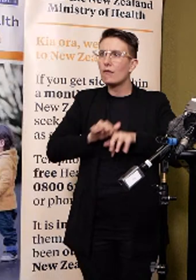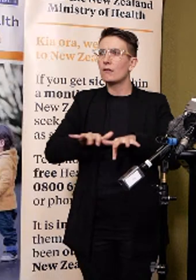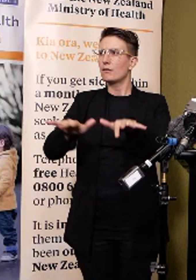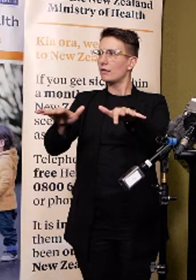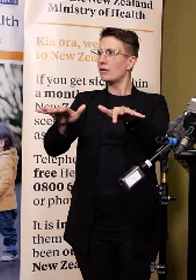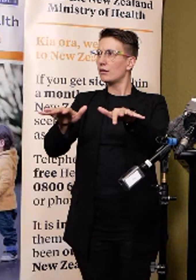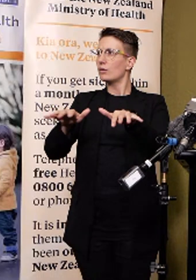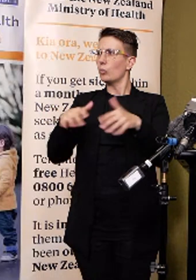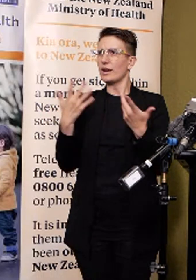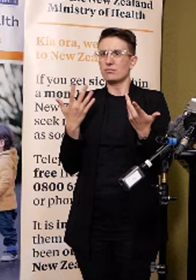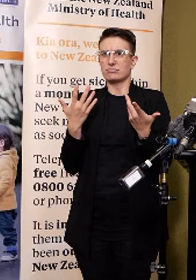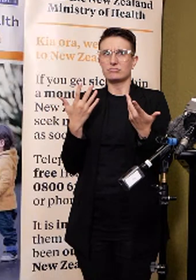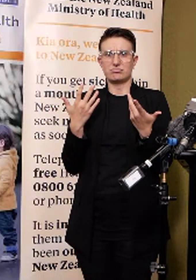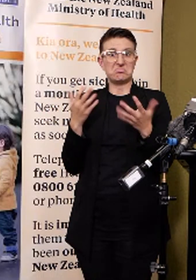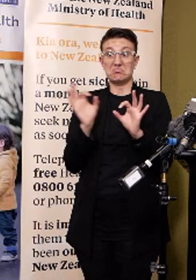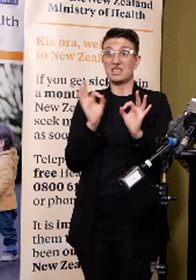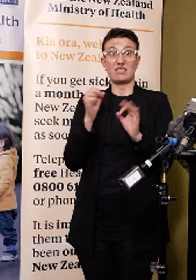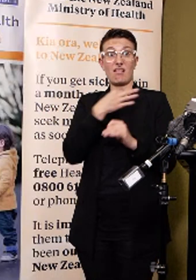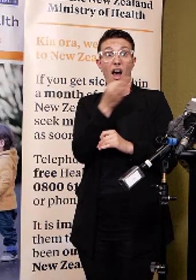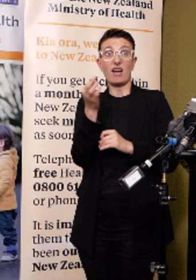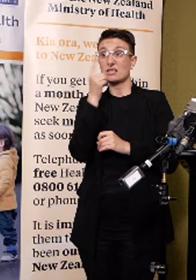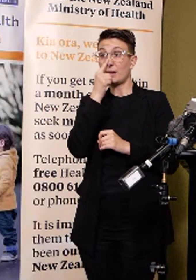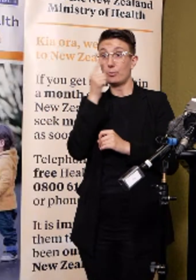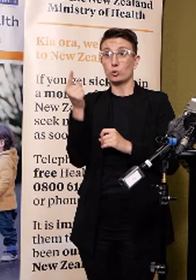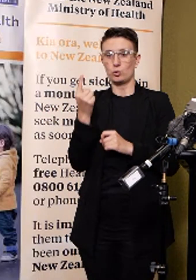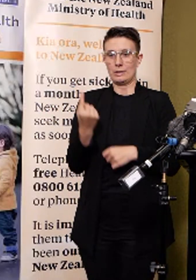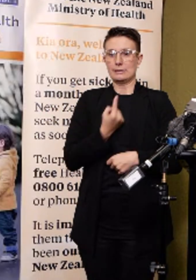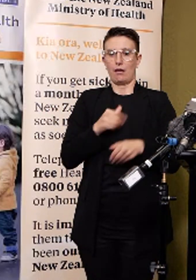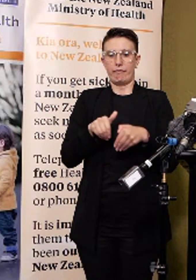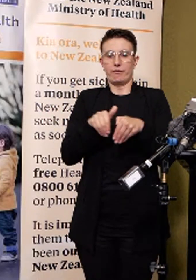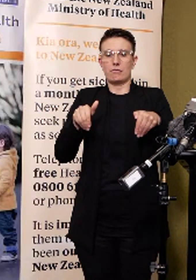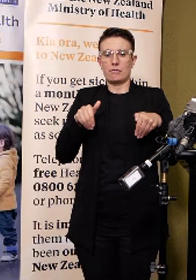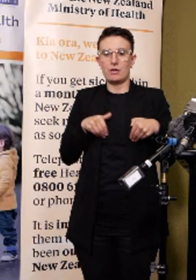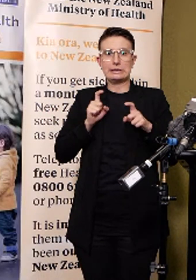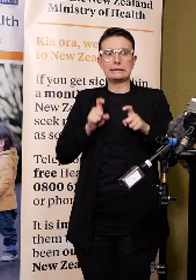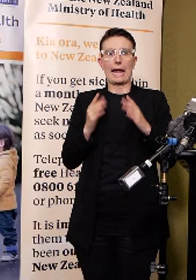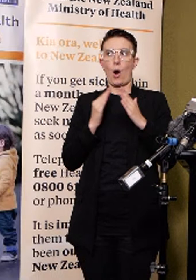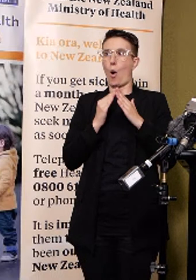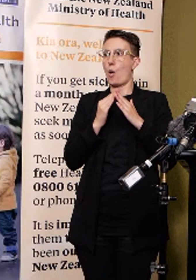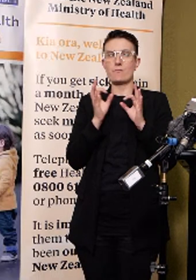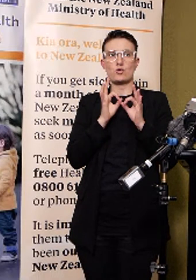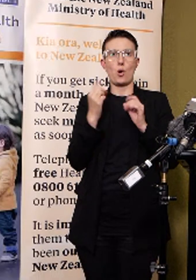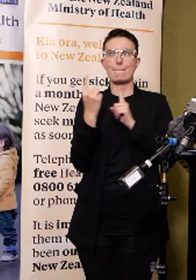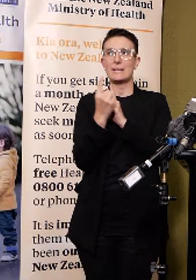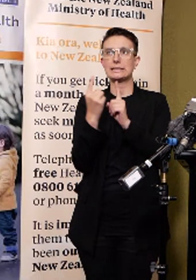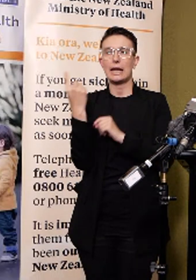to self isolate for 14 days. But the sense is we've have over 2 and 1/2 thousand people that self registered,